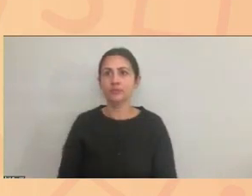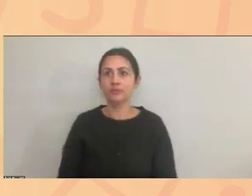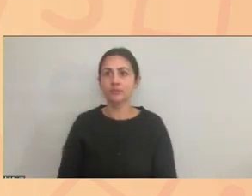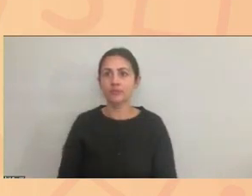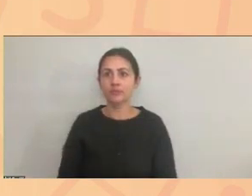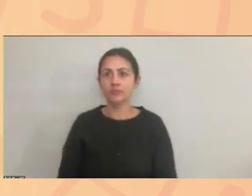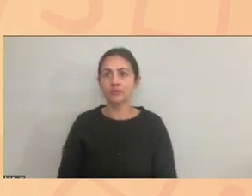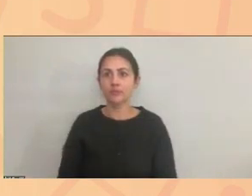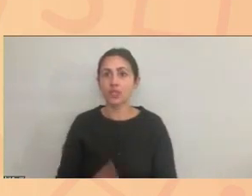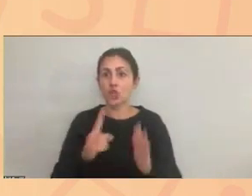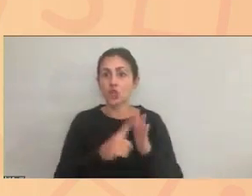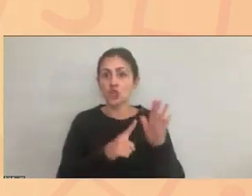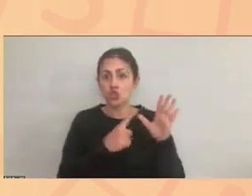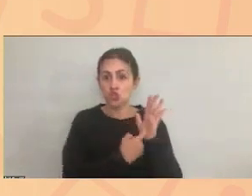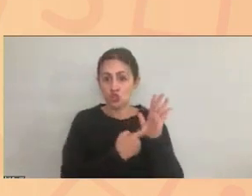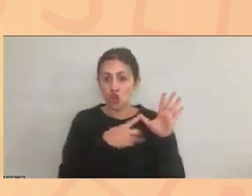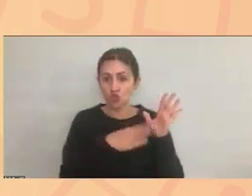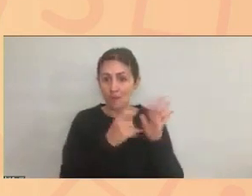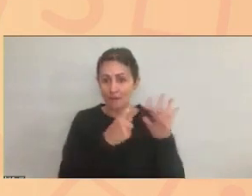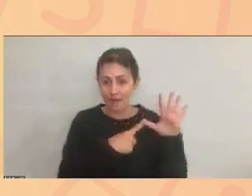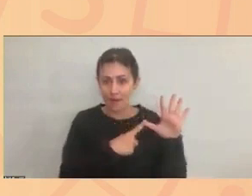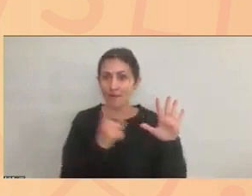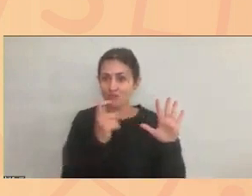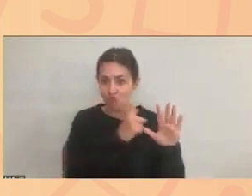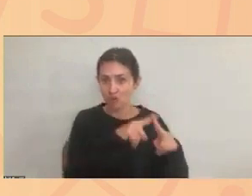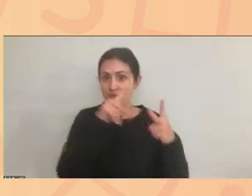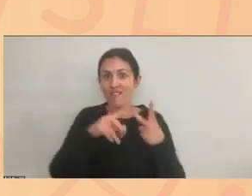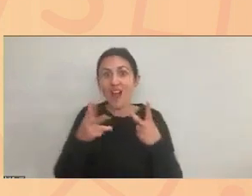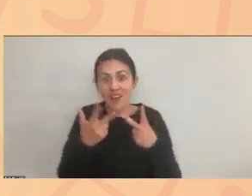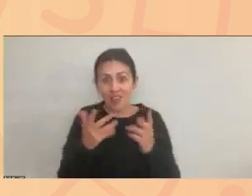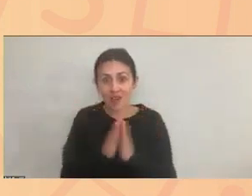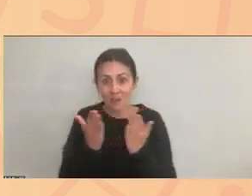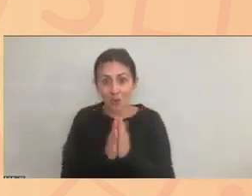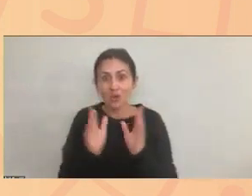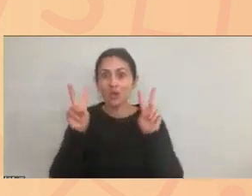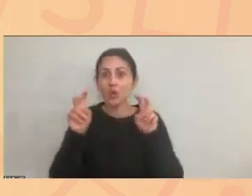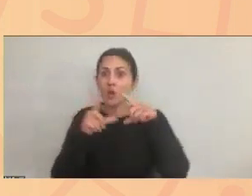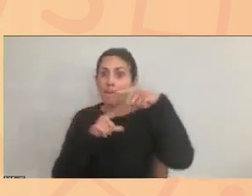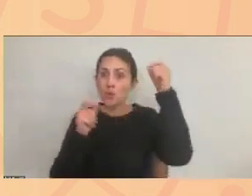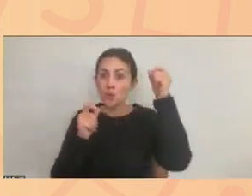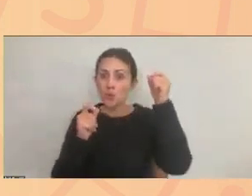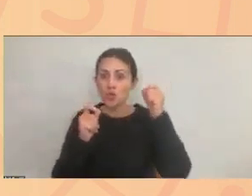She's got the images for this new book. The moon song. This one's written in Creole.